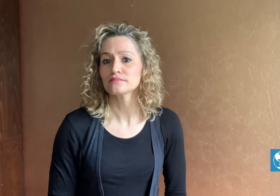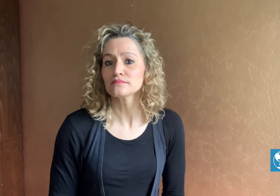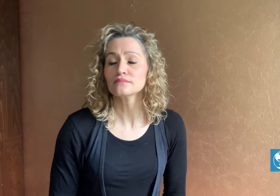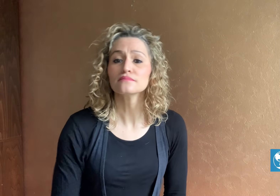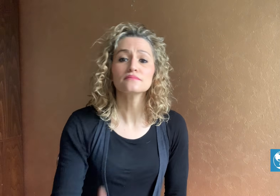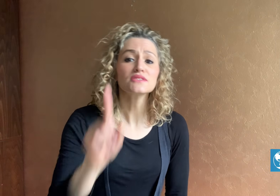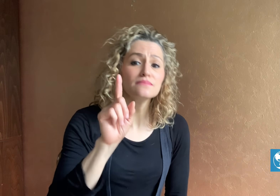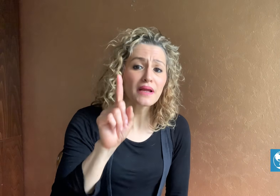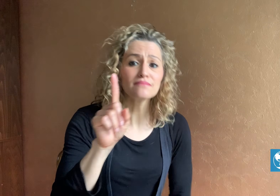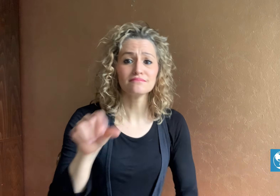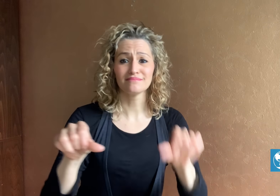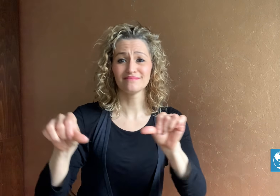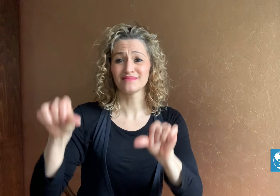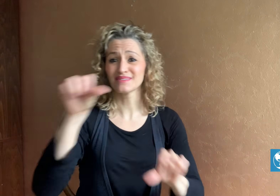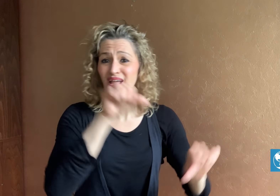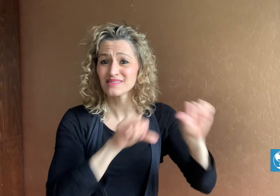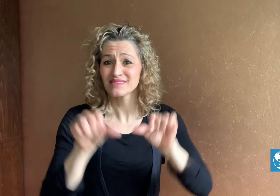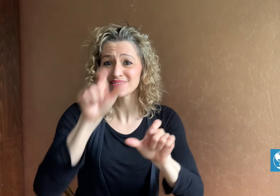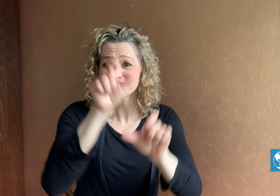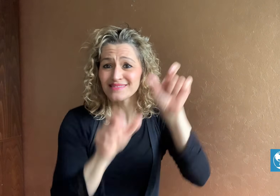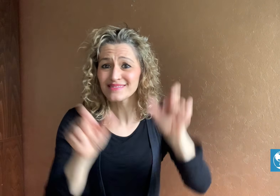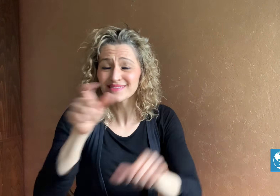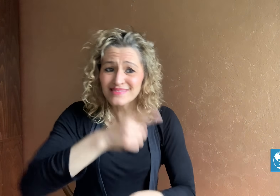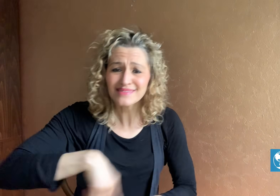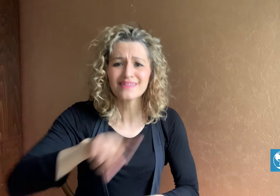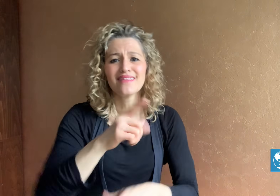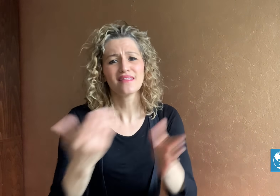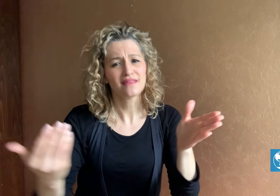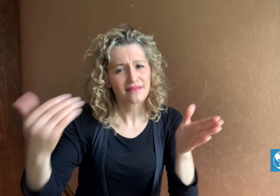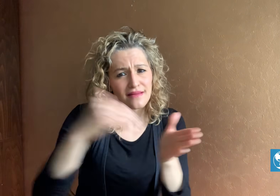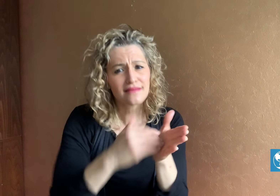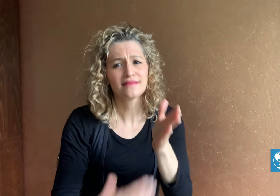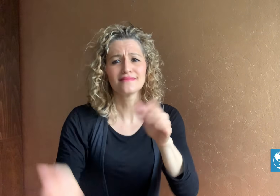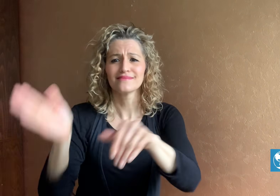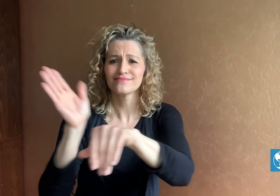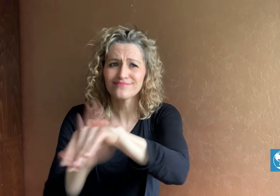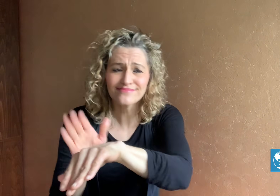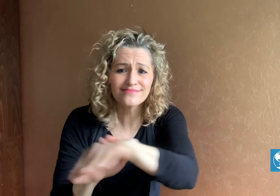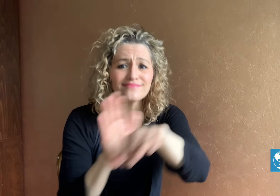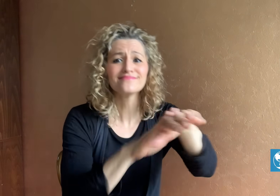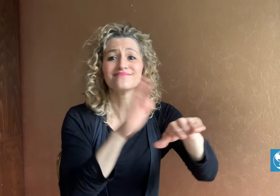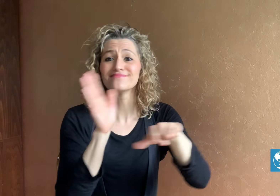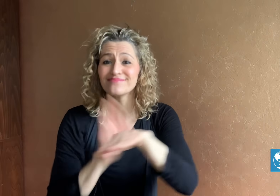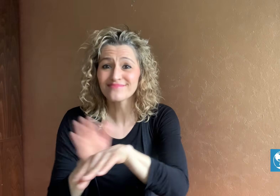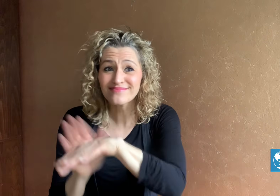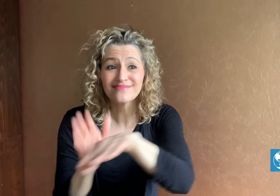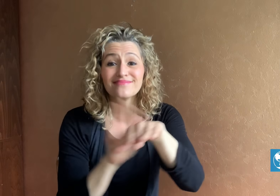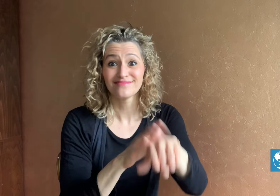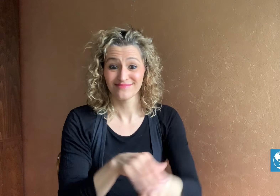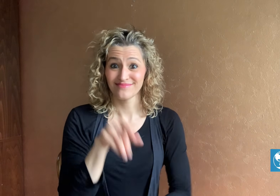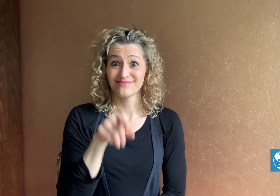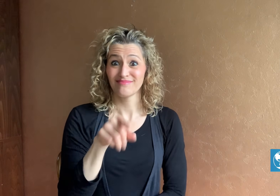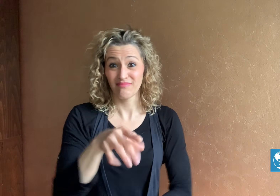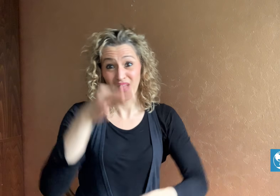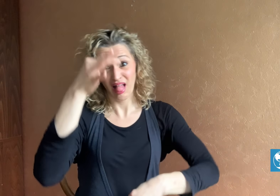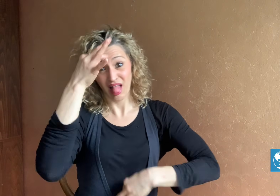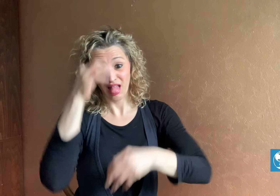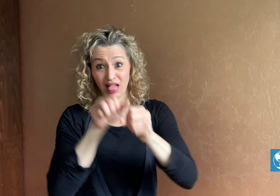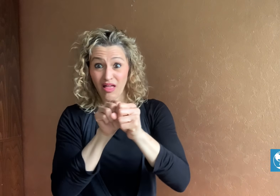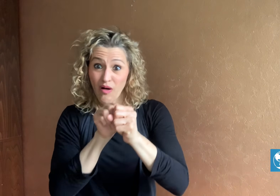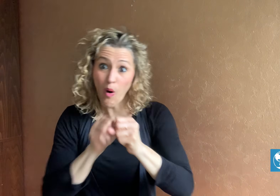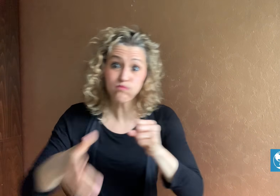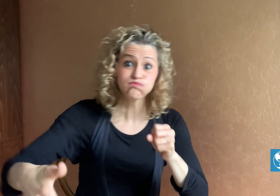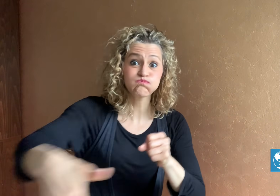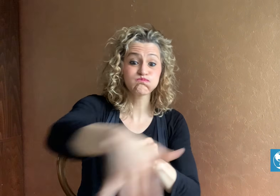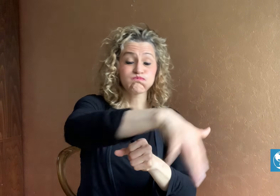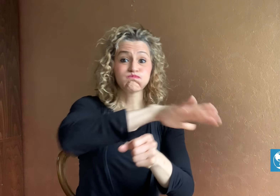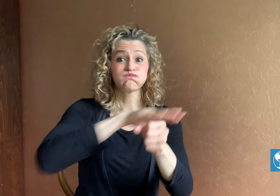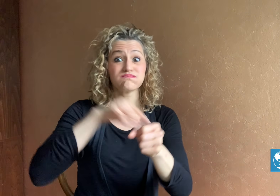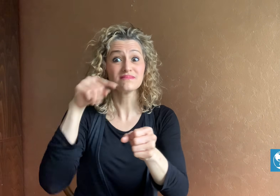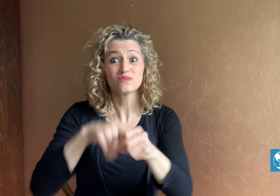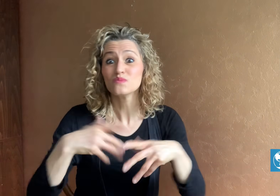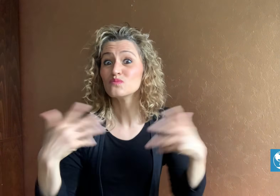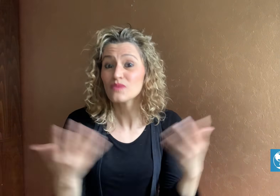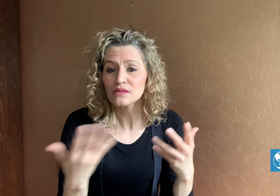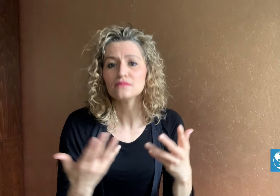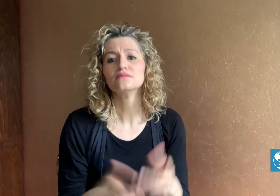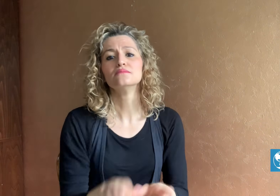However, scientists have emphasised that in this pandemic